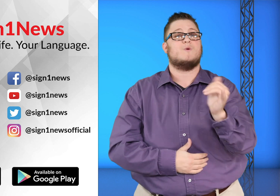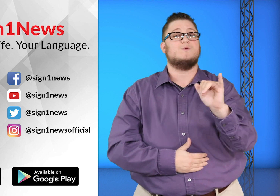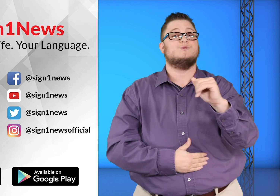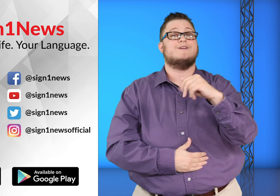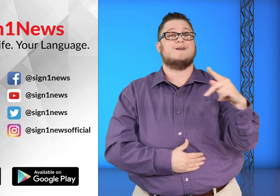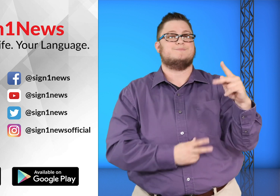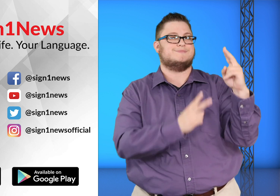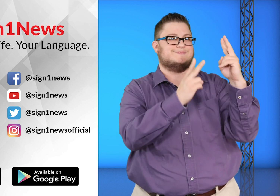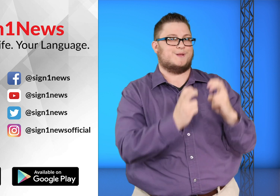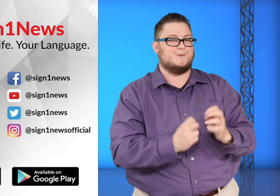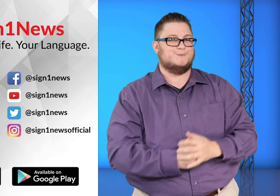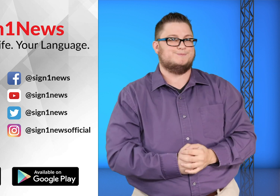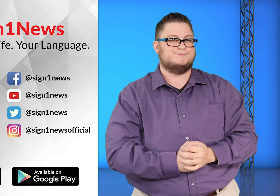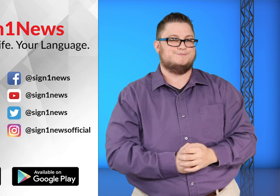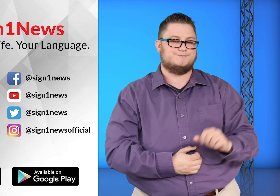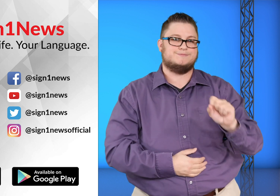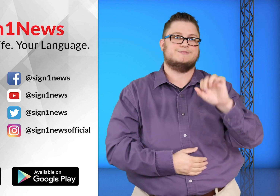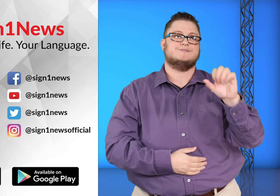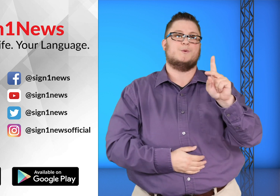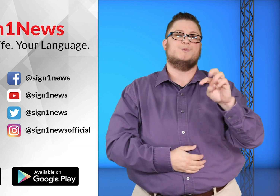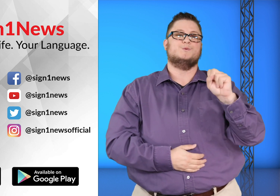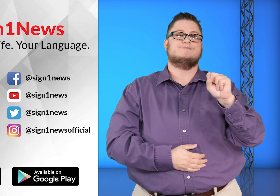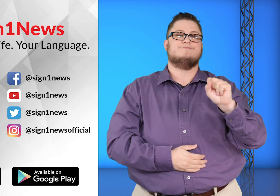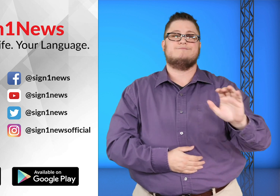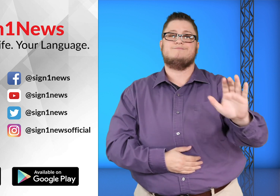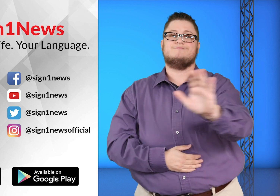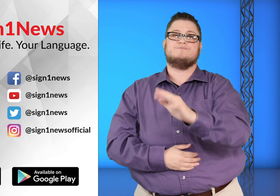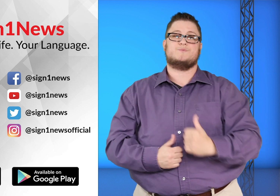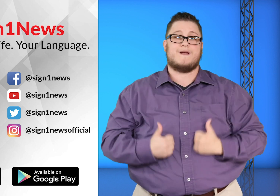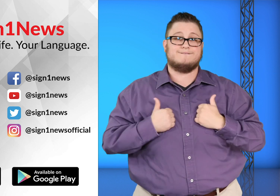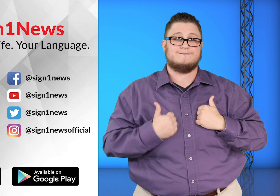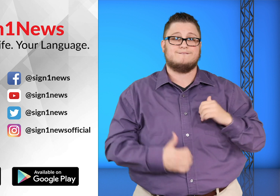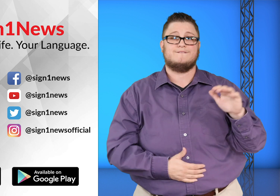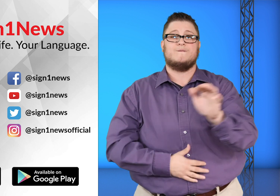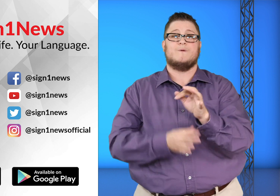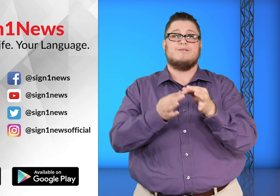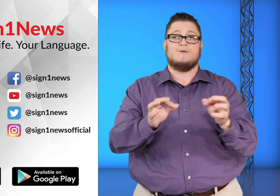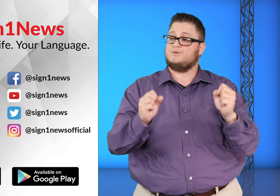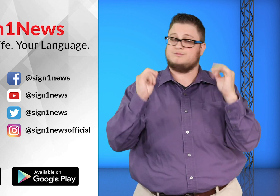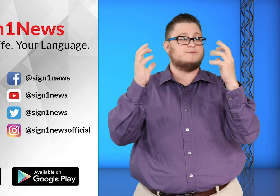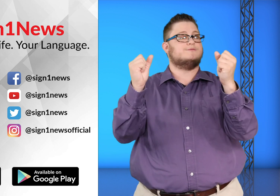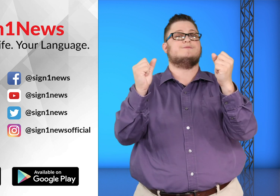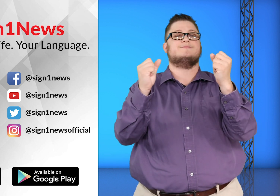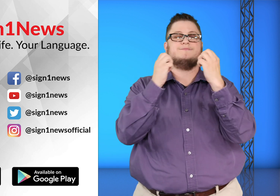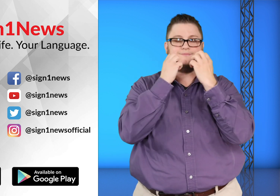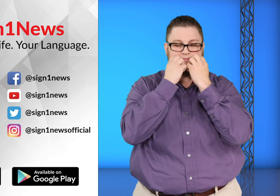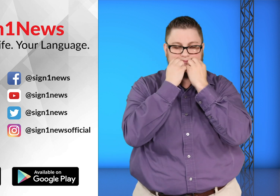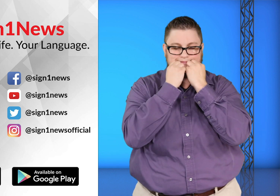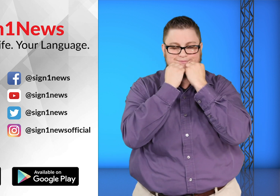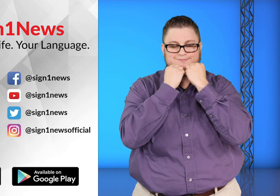app too. Sign1News. Your life. Your language.